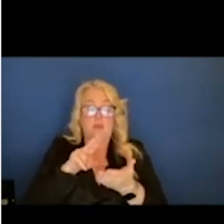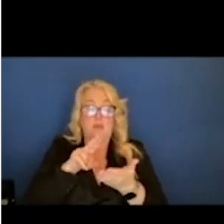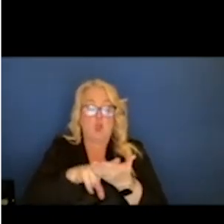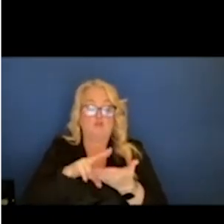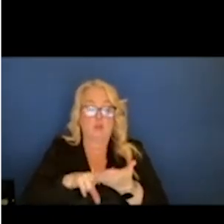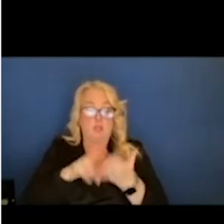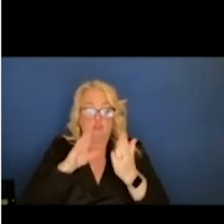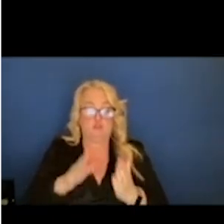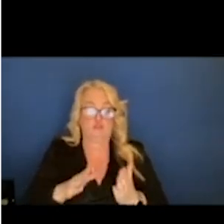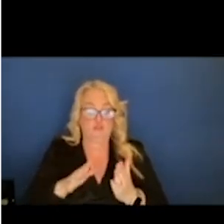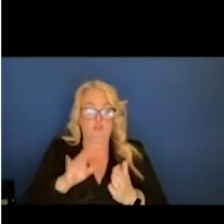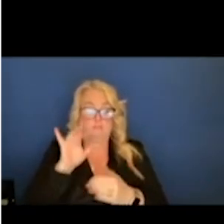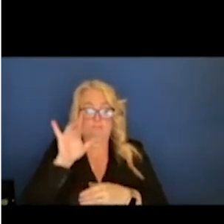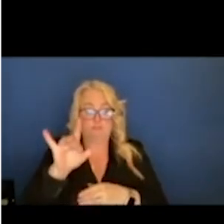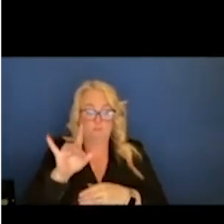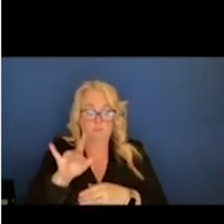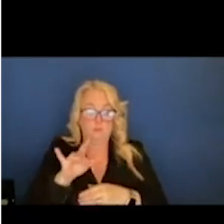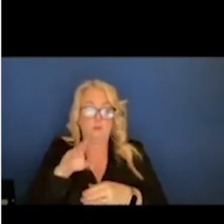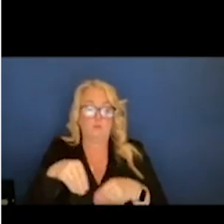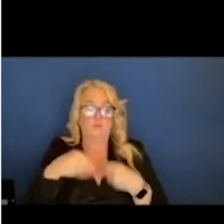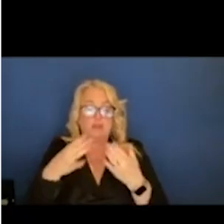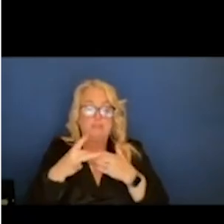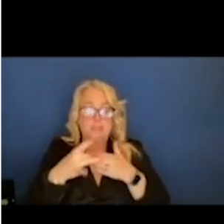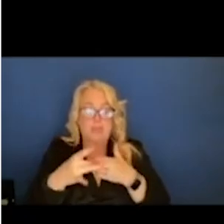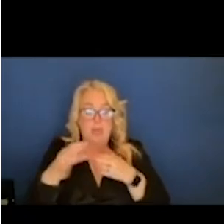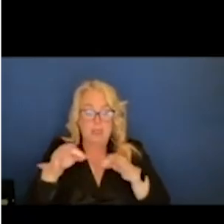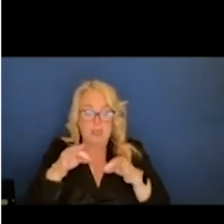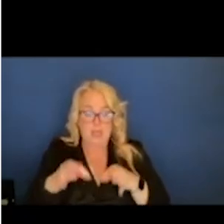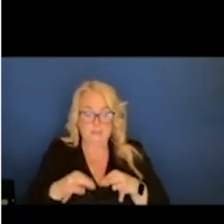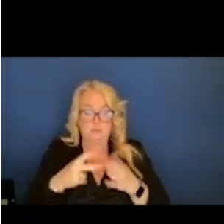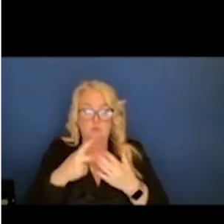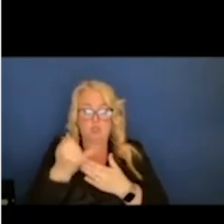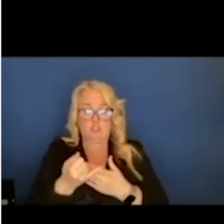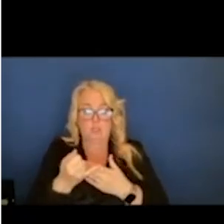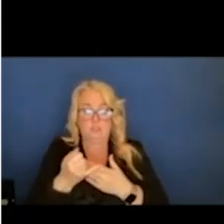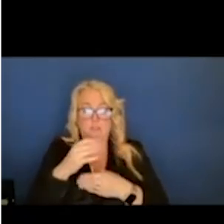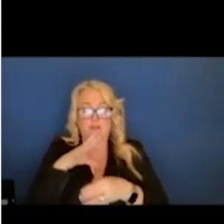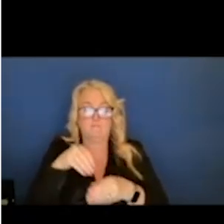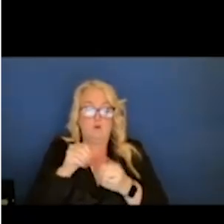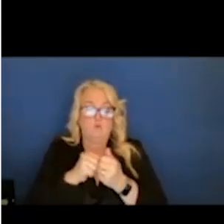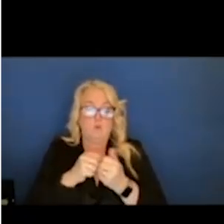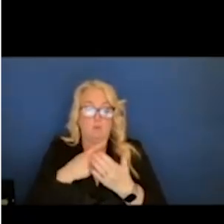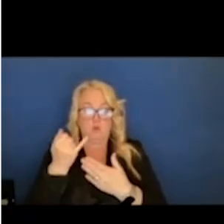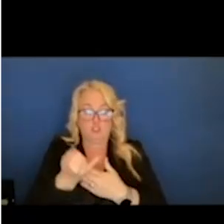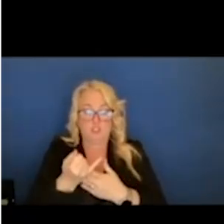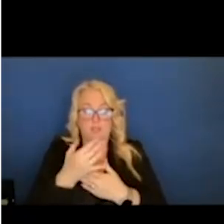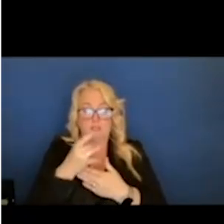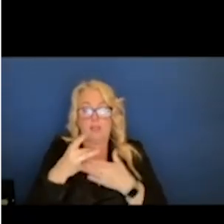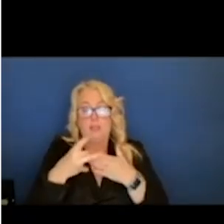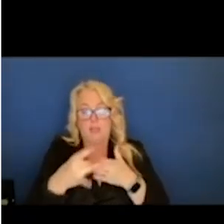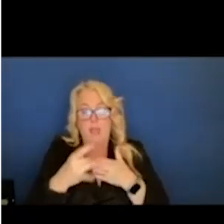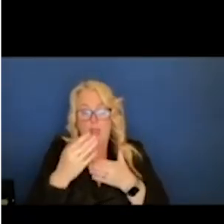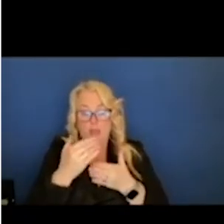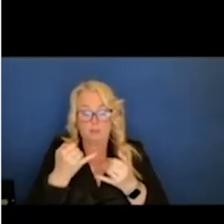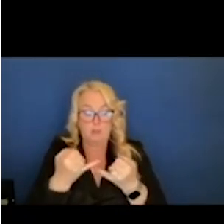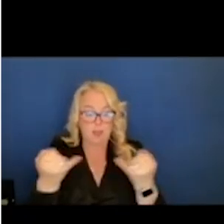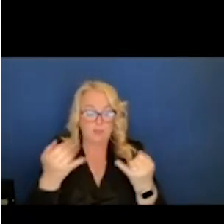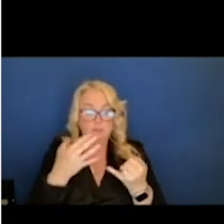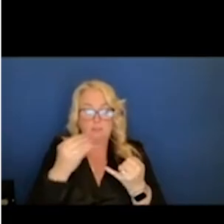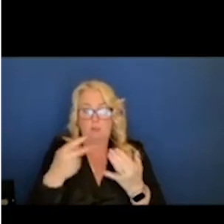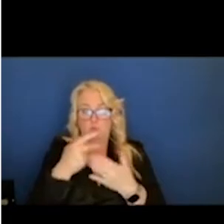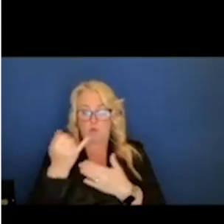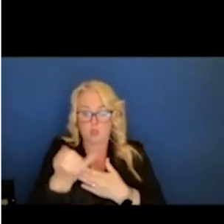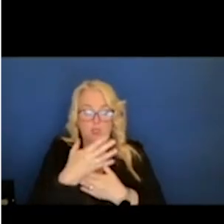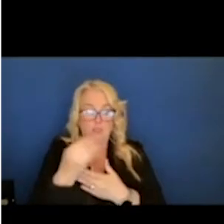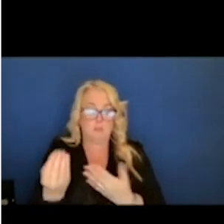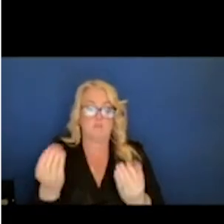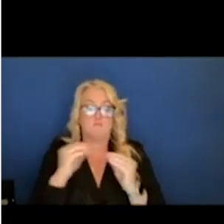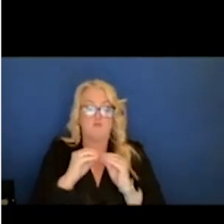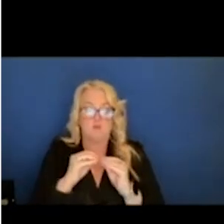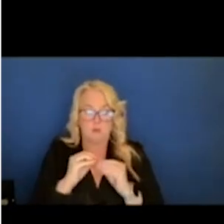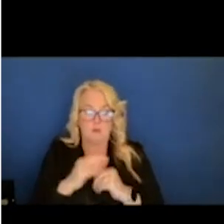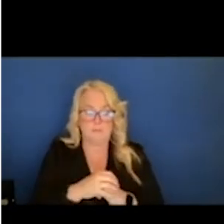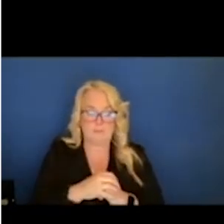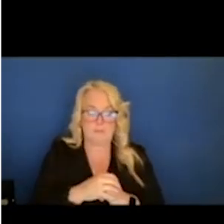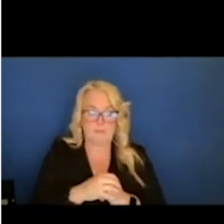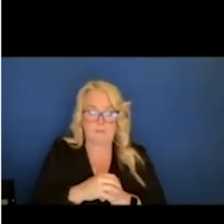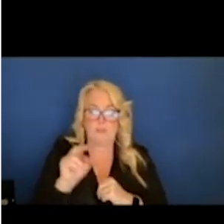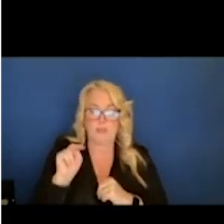about contractors involved in DIF projects, including guidelines, requirements, and more.